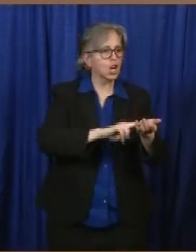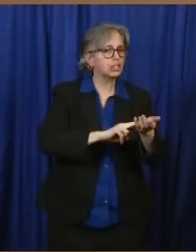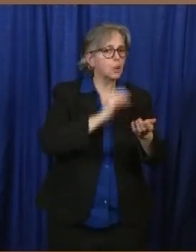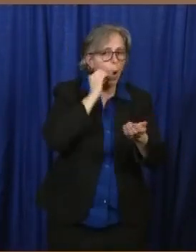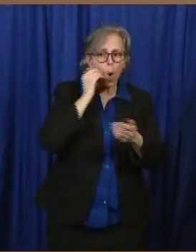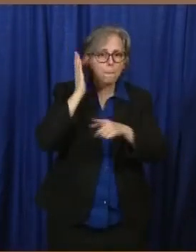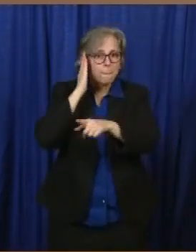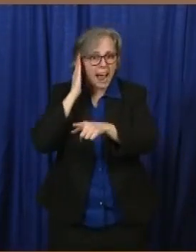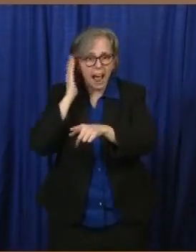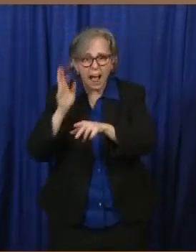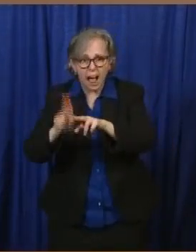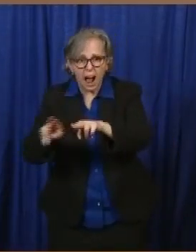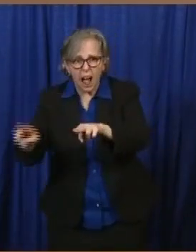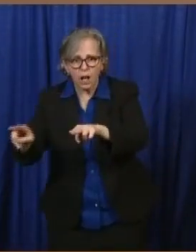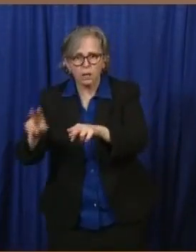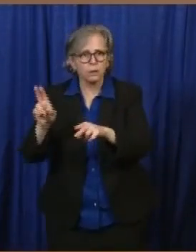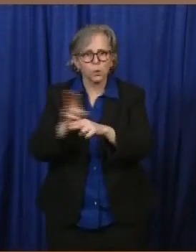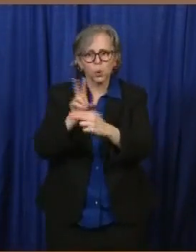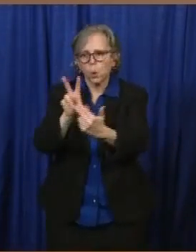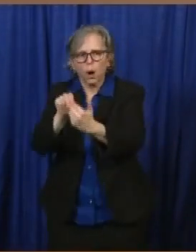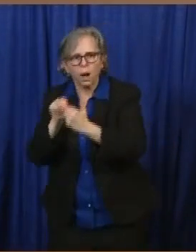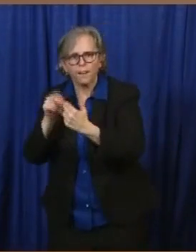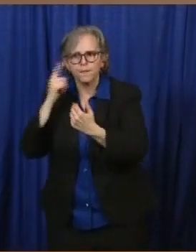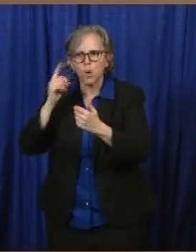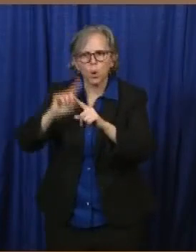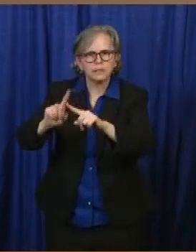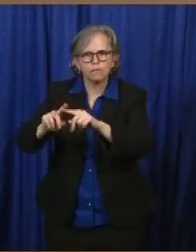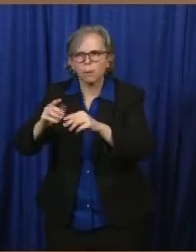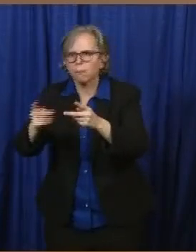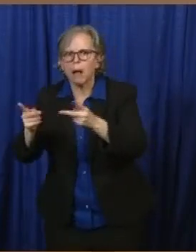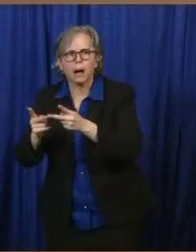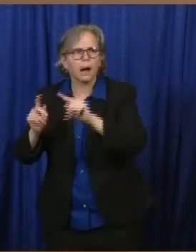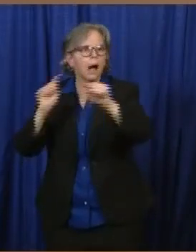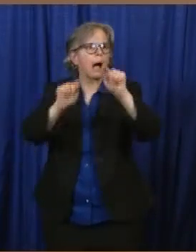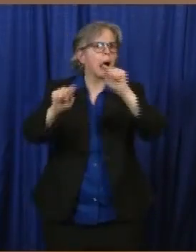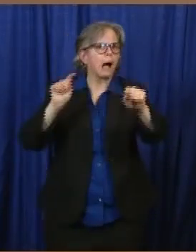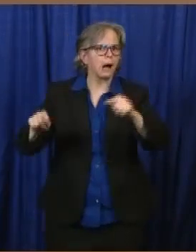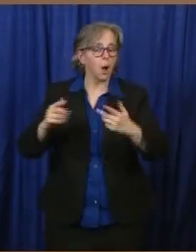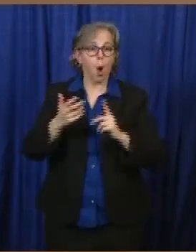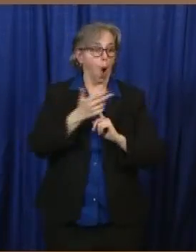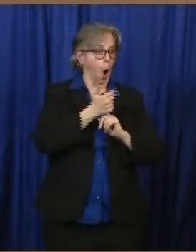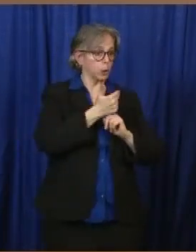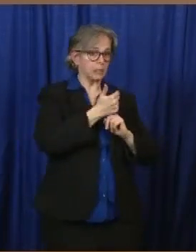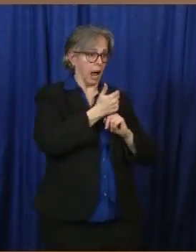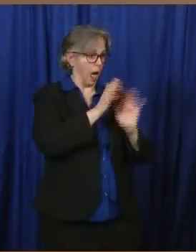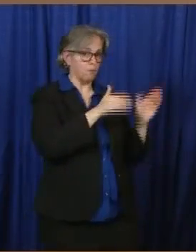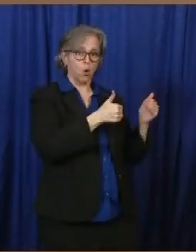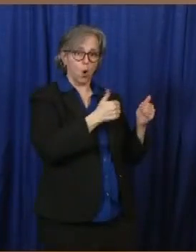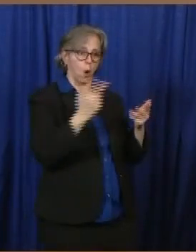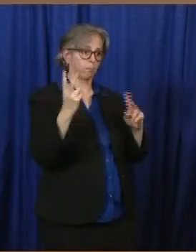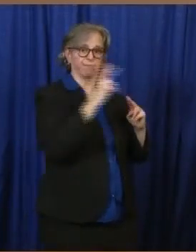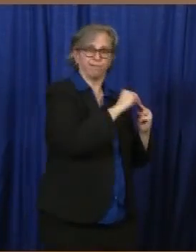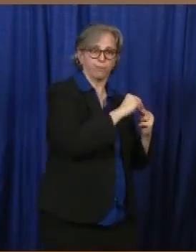MIGHT BE A BUILDUP OF SOMETHING LIKE A CONVENTION CENTER. MAYBE WE ARE USING NURSING HOME BEDS IN SLIGHTLY DIFFERENT WAYS